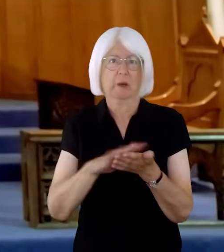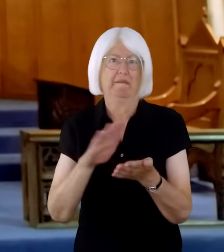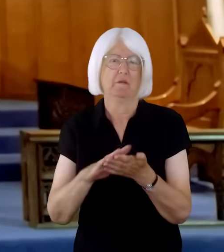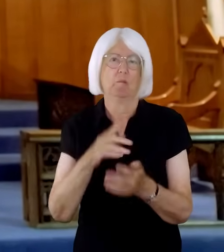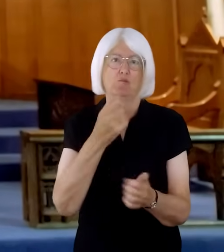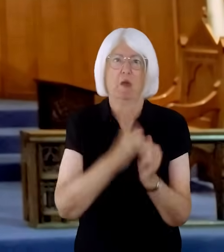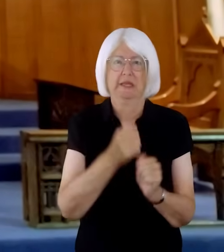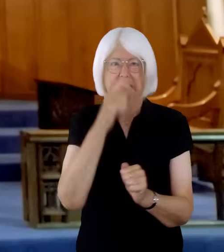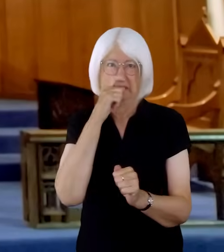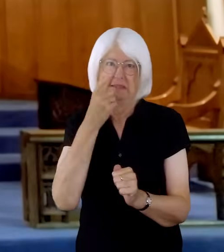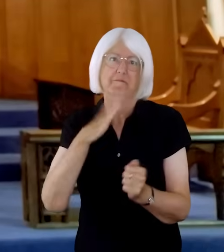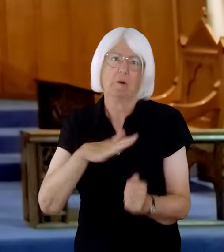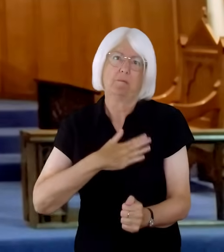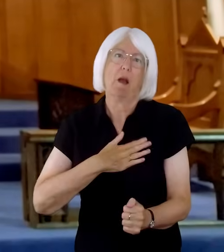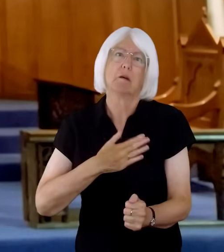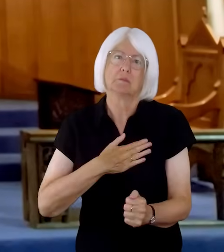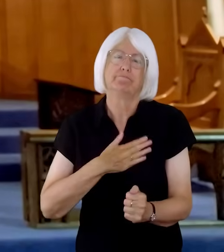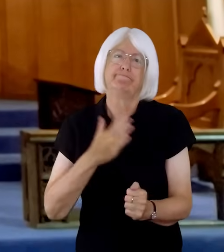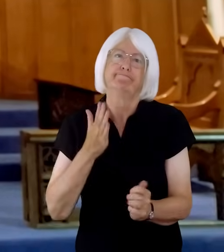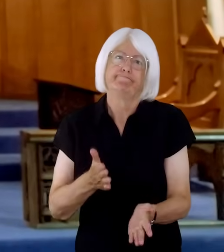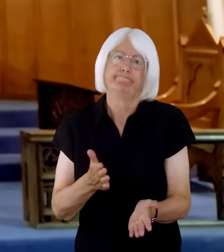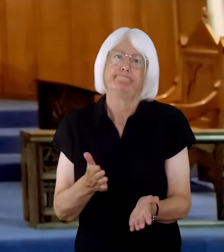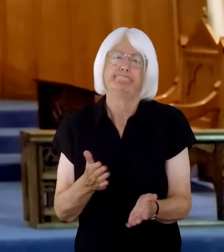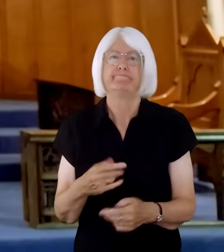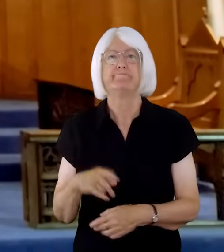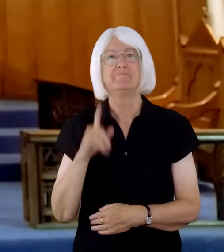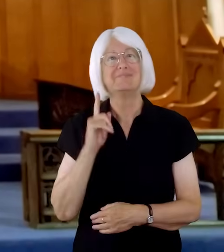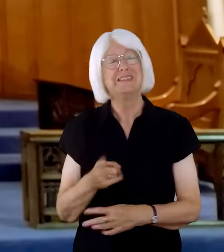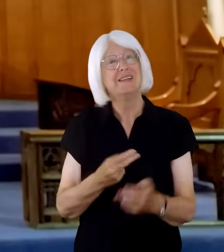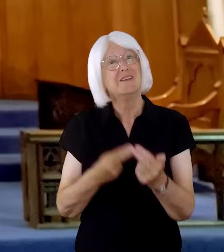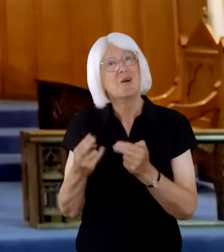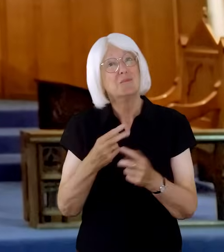or sister from your heart. This is the Gospel of the Lord.